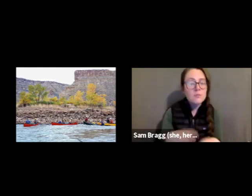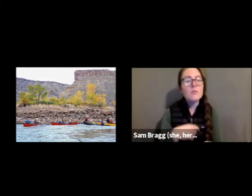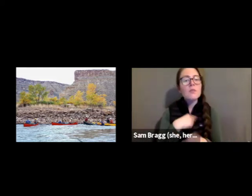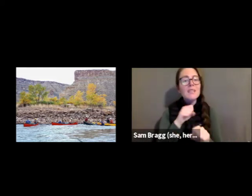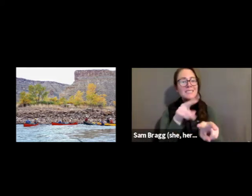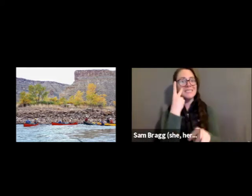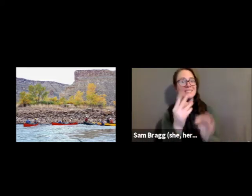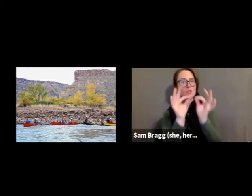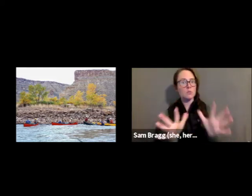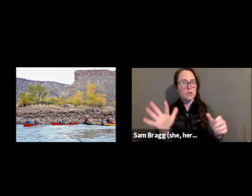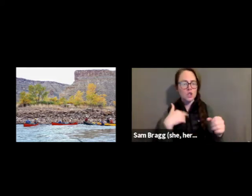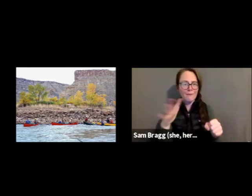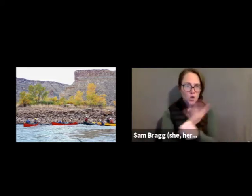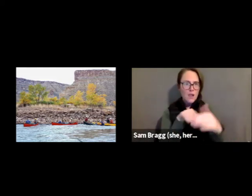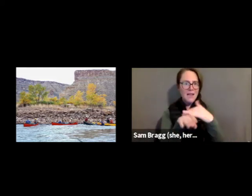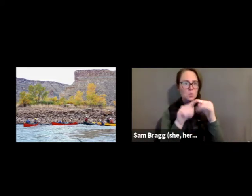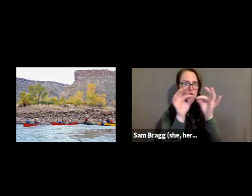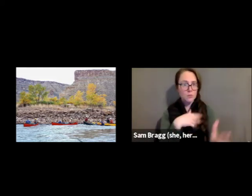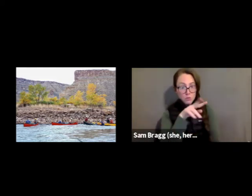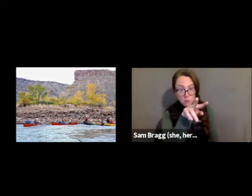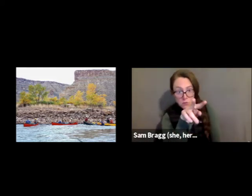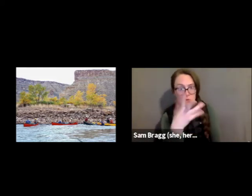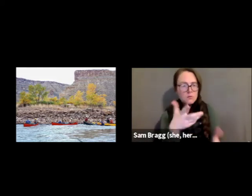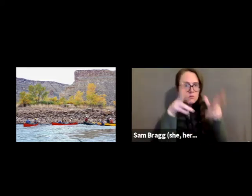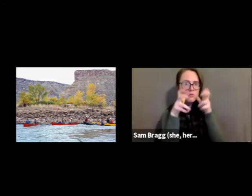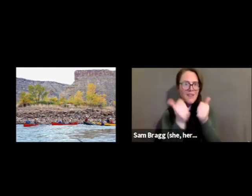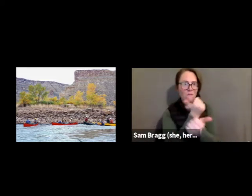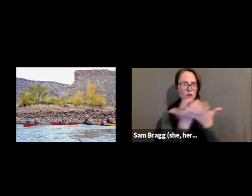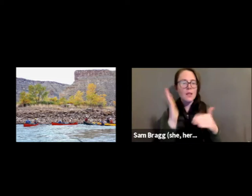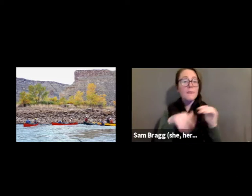easier to do that first on land so i could see the interpreter so i had full access and